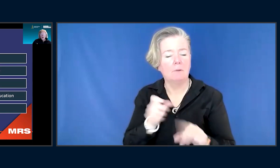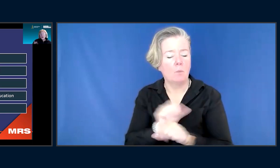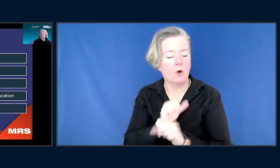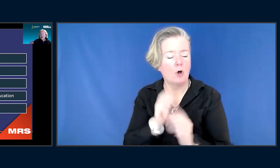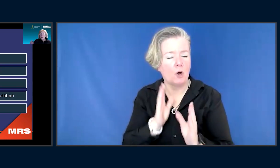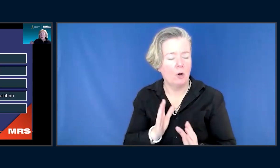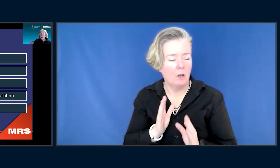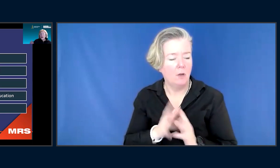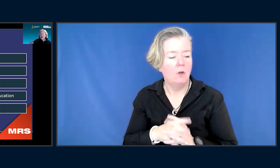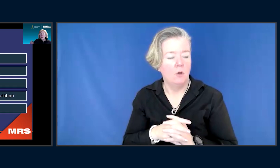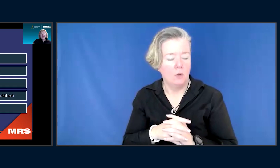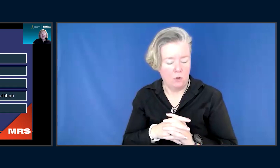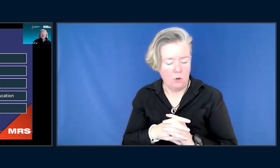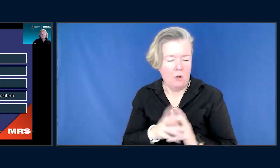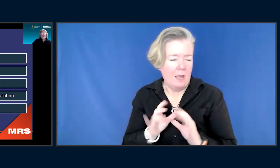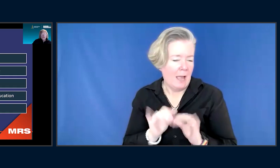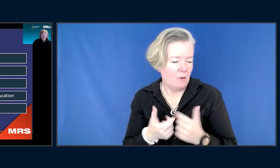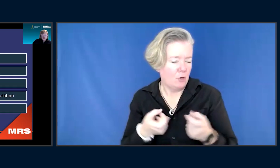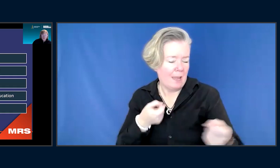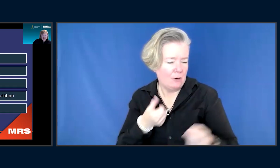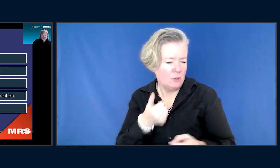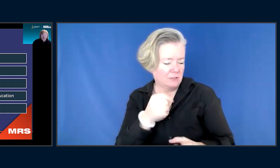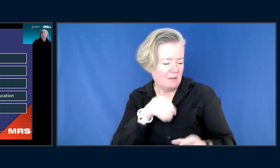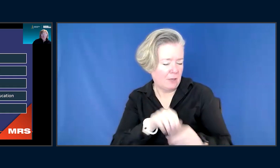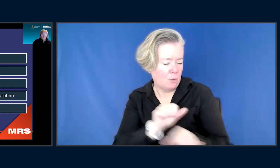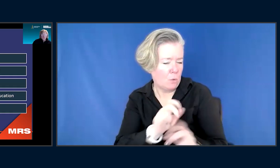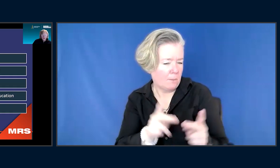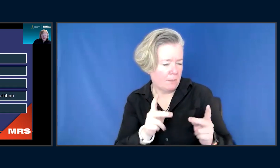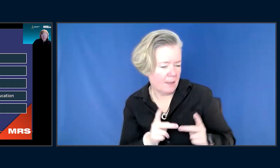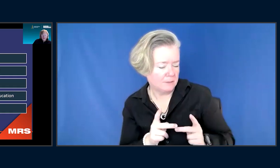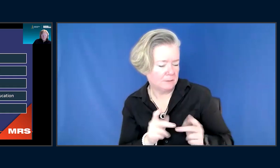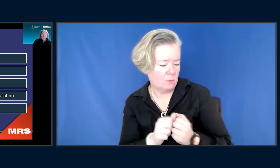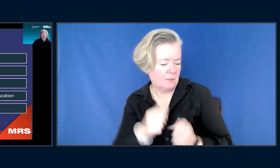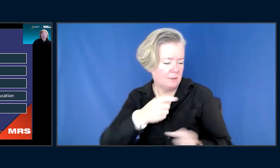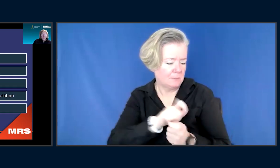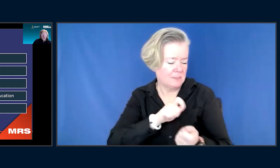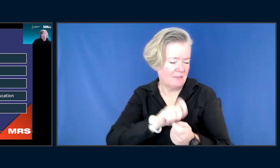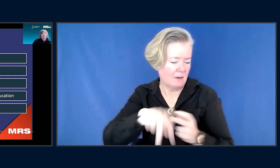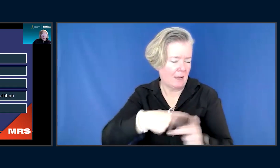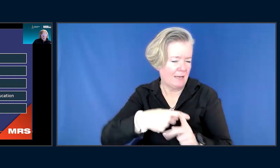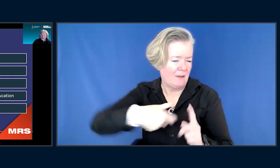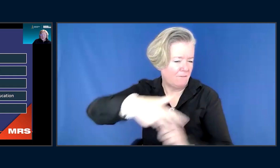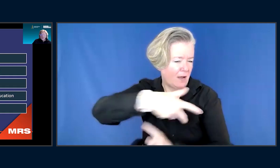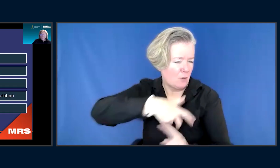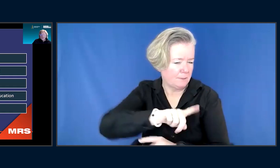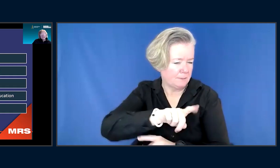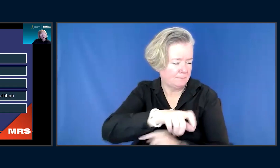expect out of the worker? What are-- how do you handle yourself in those kinds of environments?